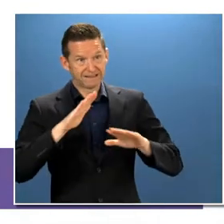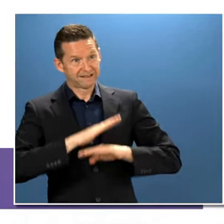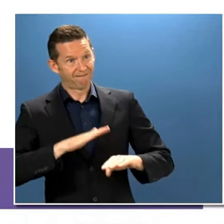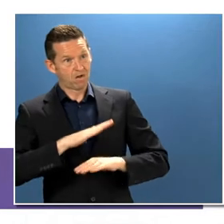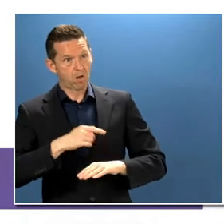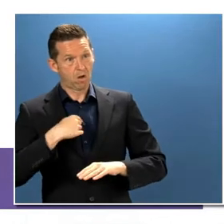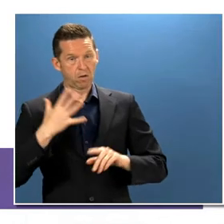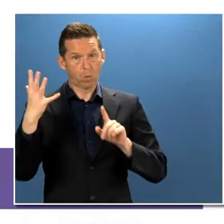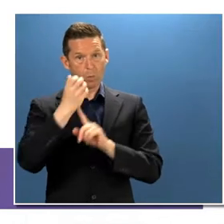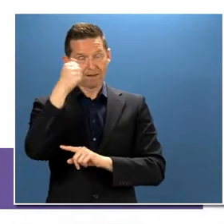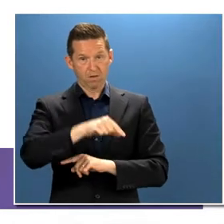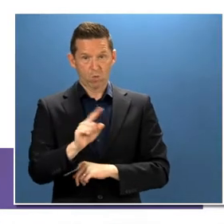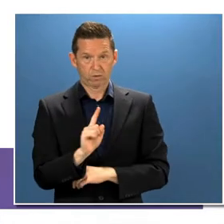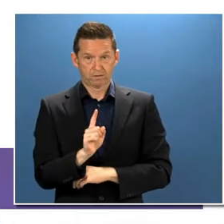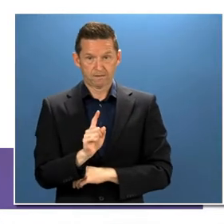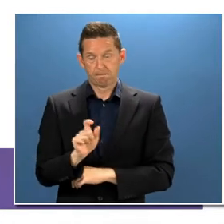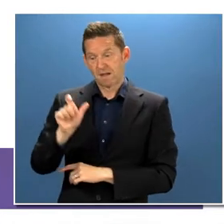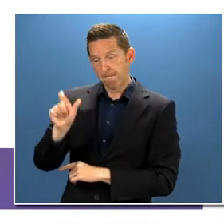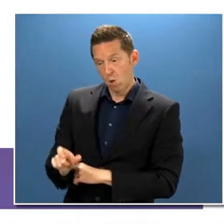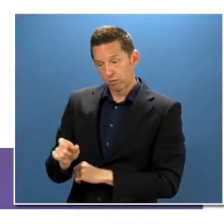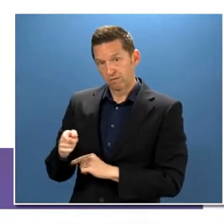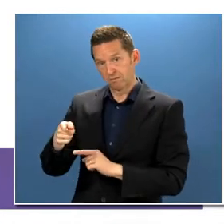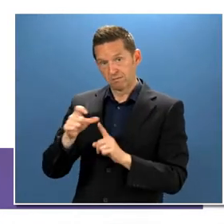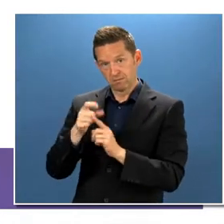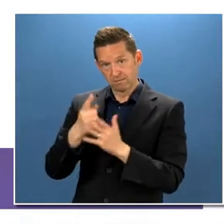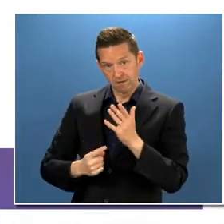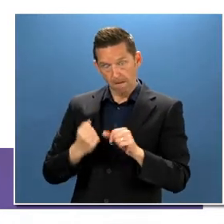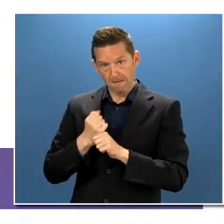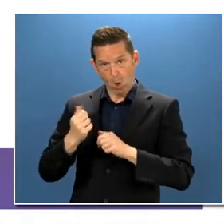If a person makes a complaint it invariably has the practical effect of